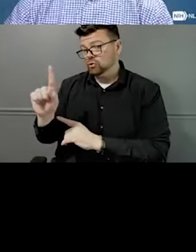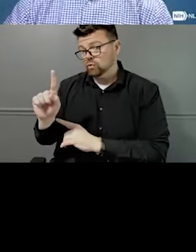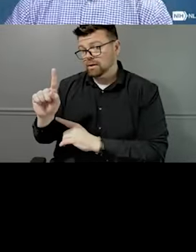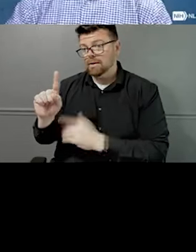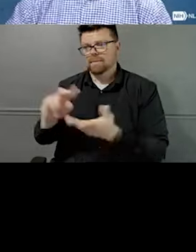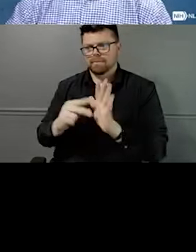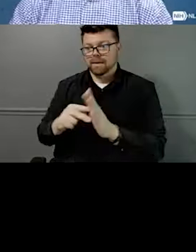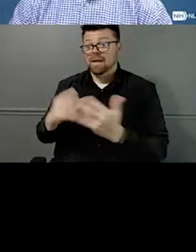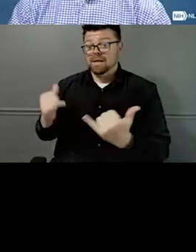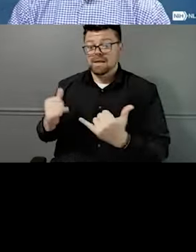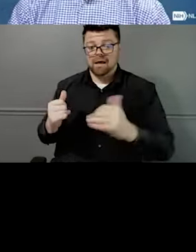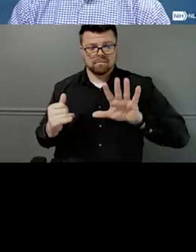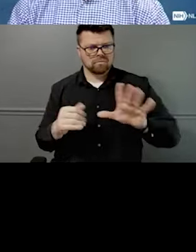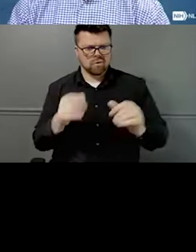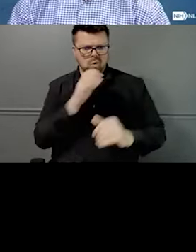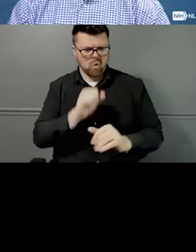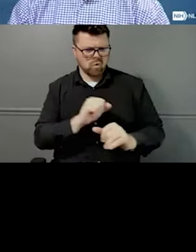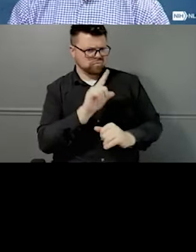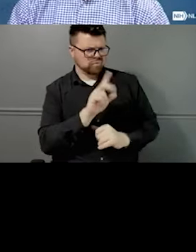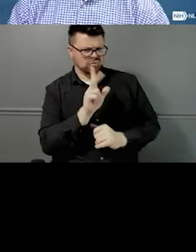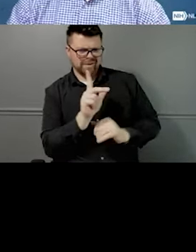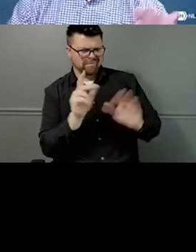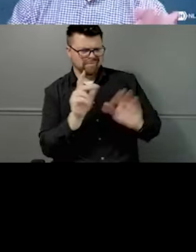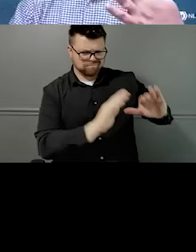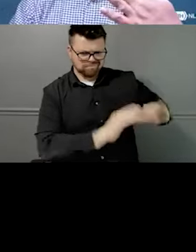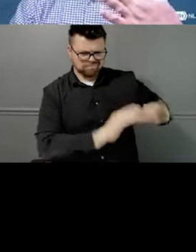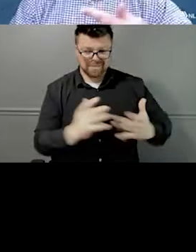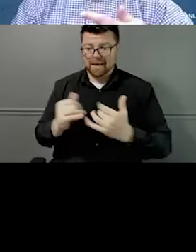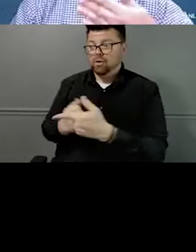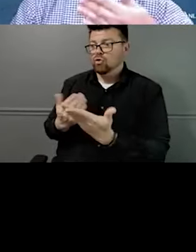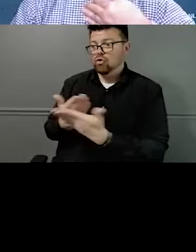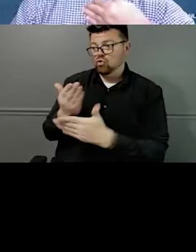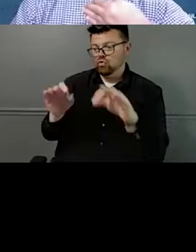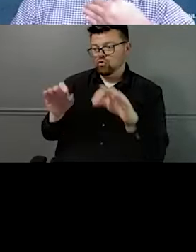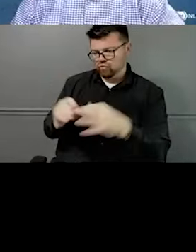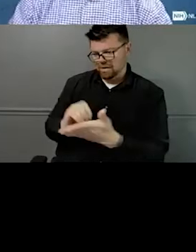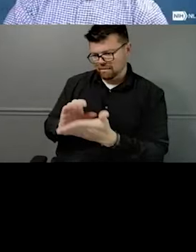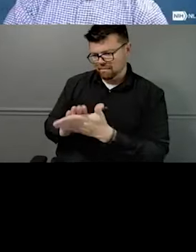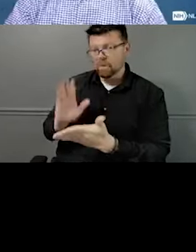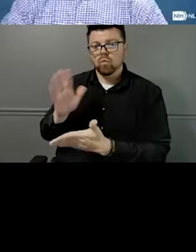those documents will be available and will be accepted.